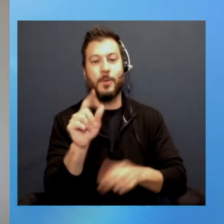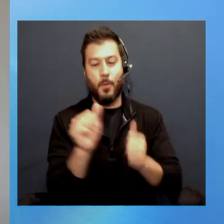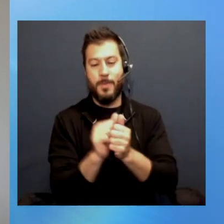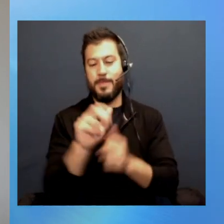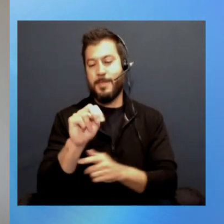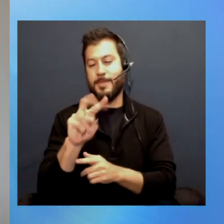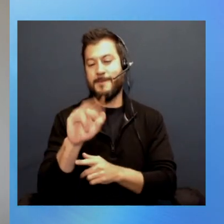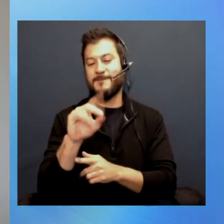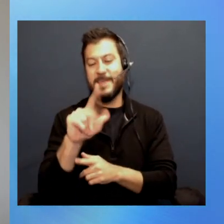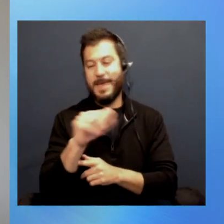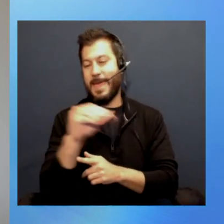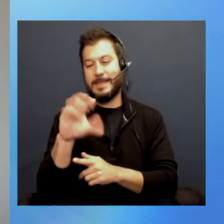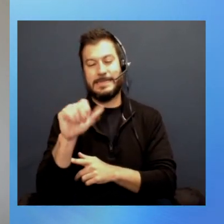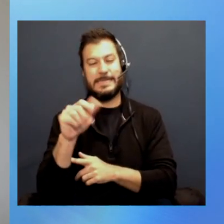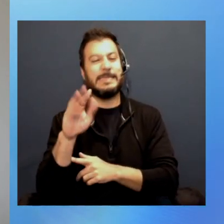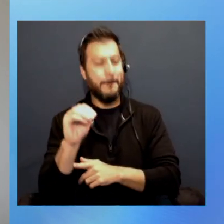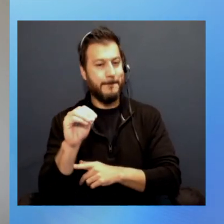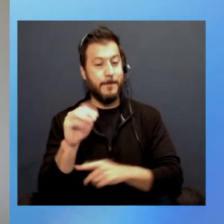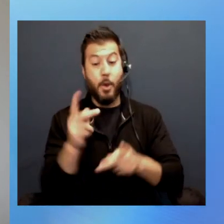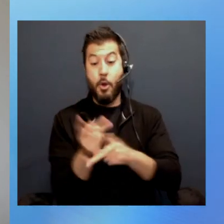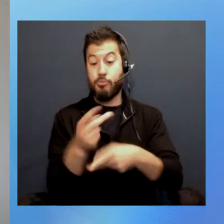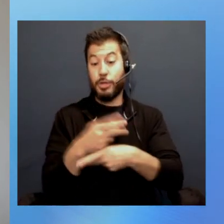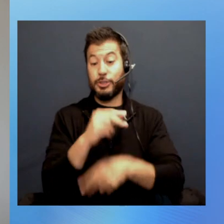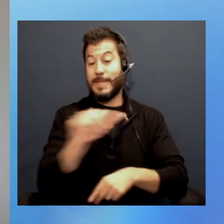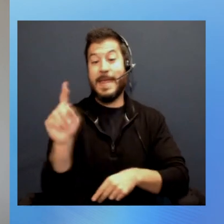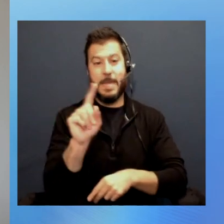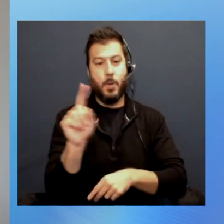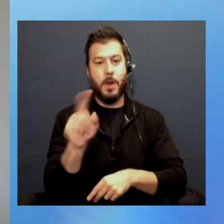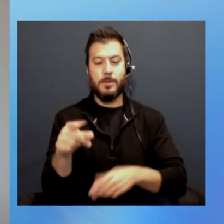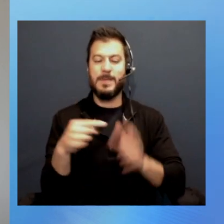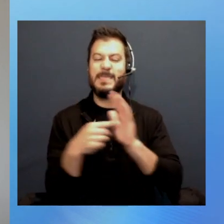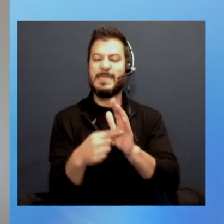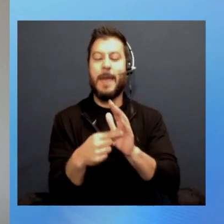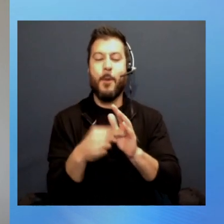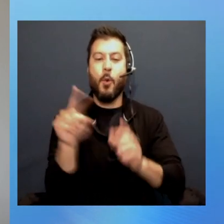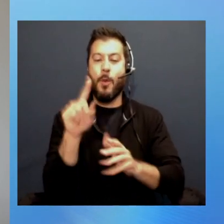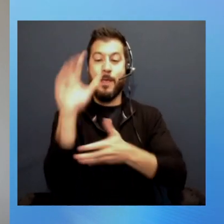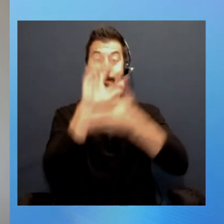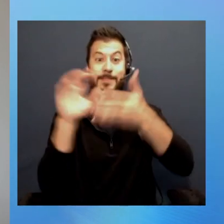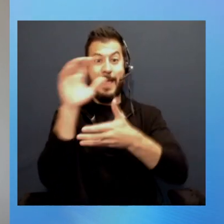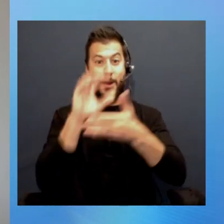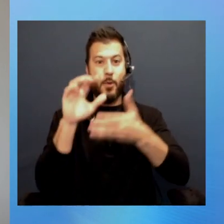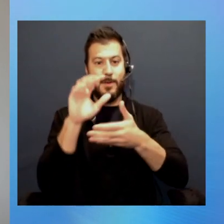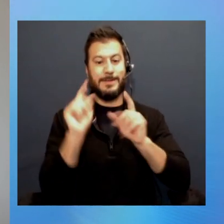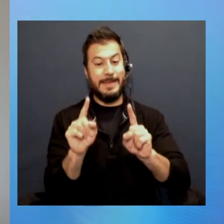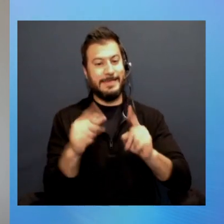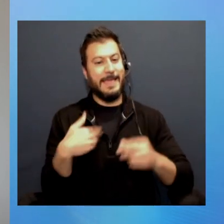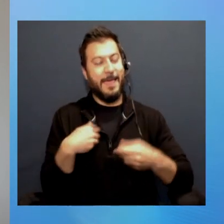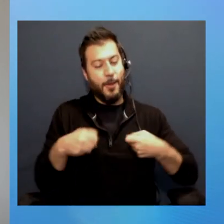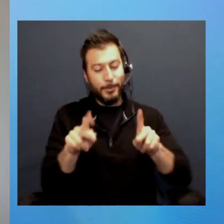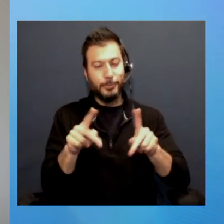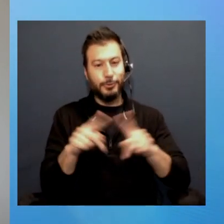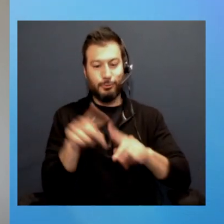last year on Project Anywhere alongside NVIDIA and Cesium. Project Anywhere was an exec demo in